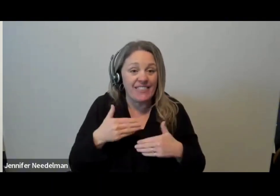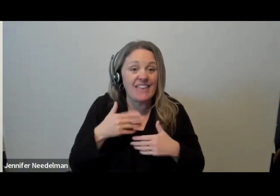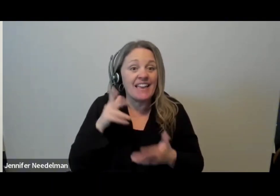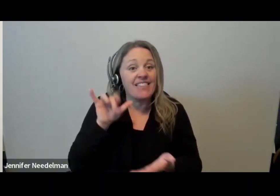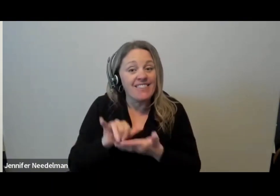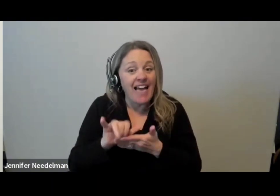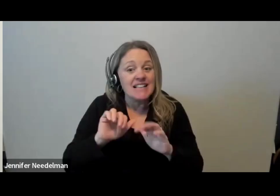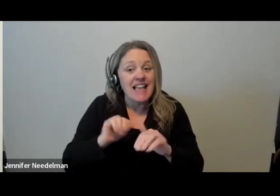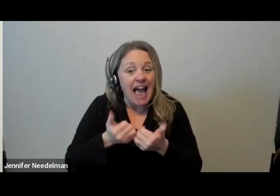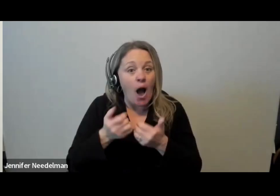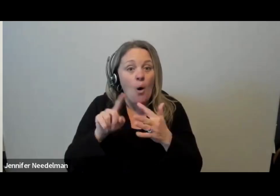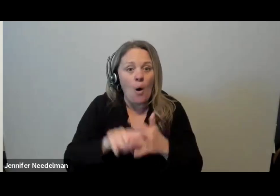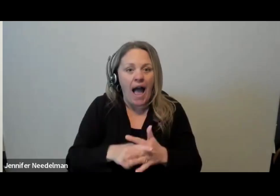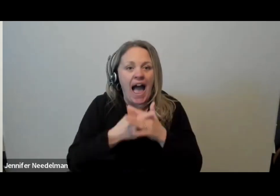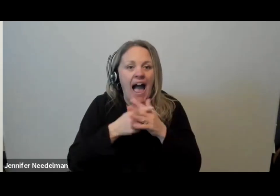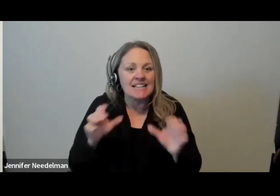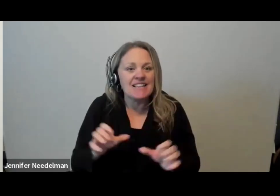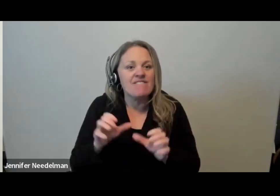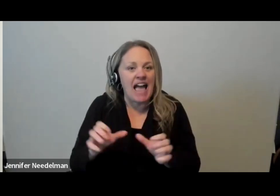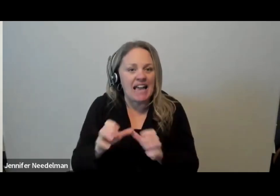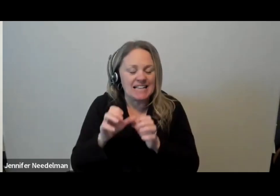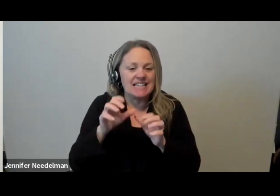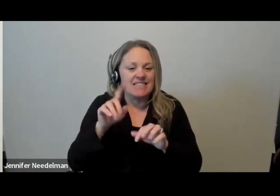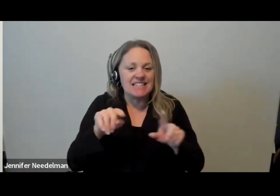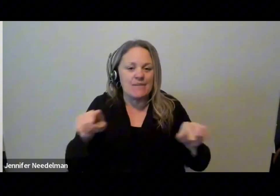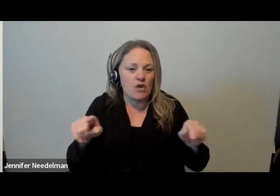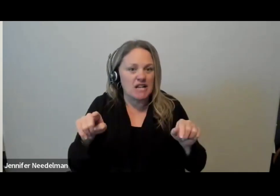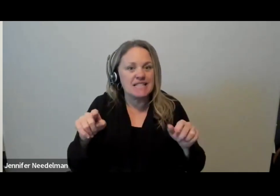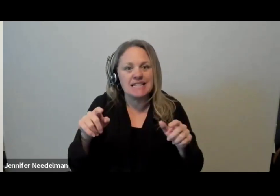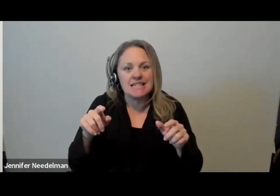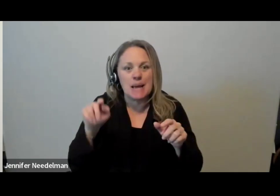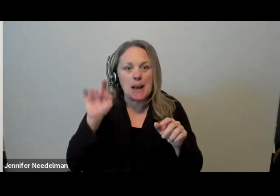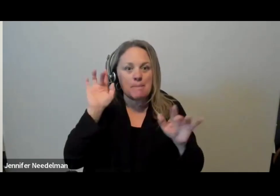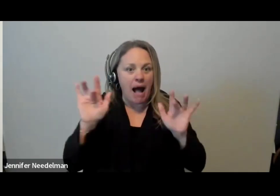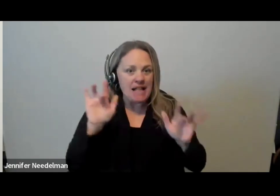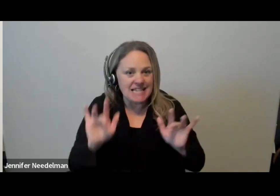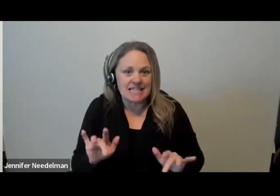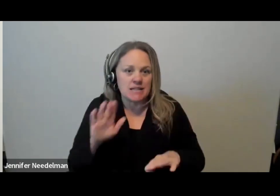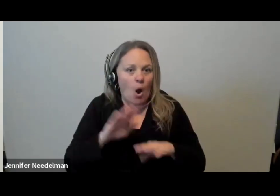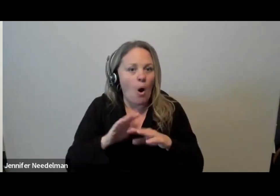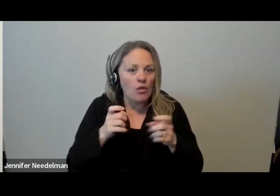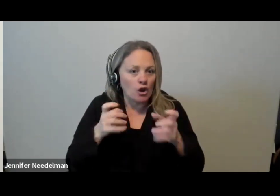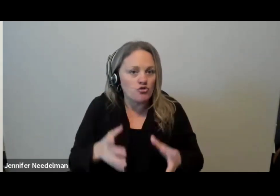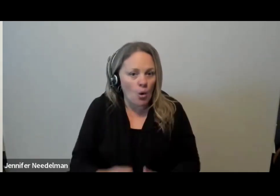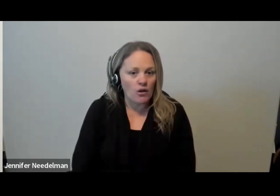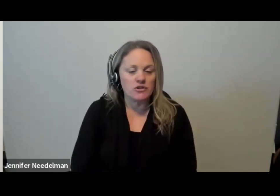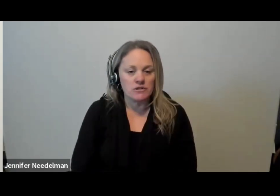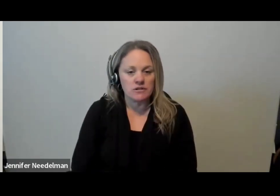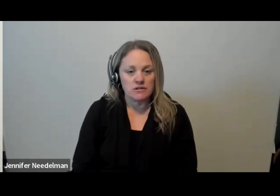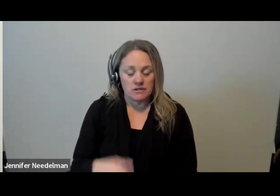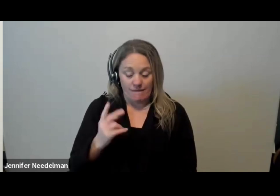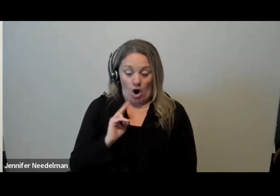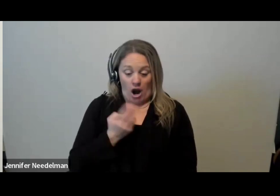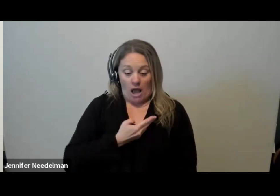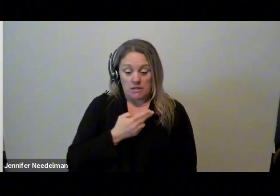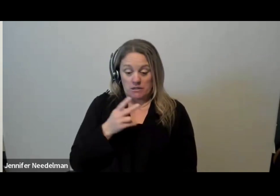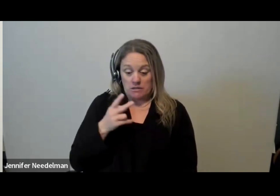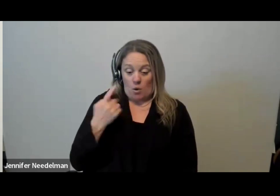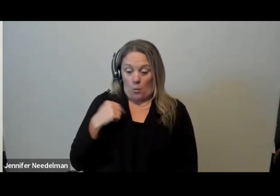how you activate the various buttons on those controllers. And so for us, if we serve 250 gamers in a year,